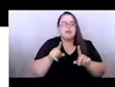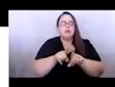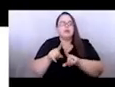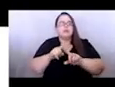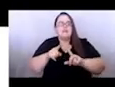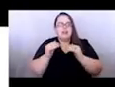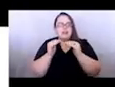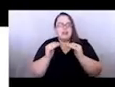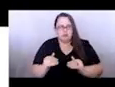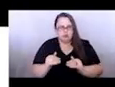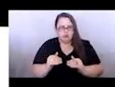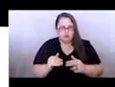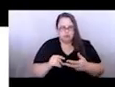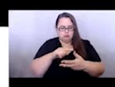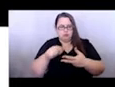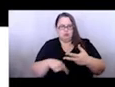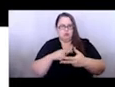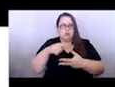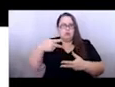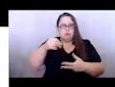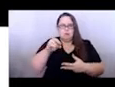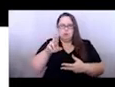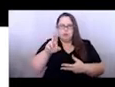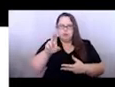So there are porous, rigid and healthy boundaries.